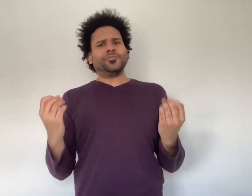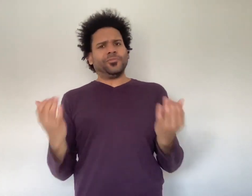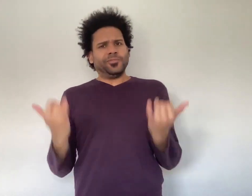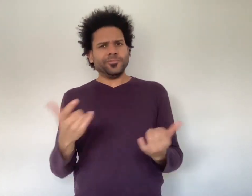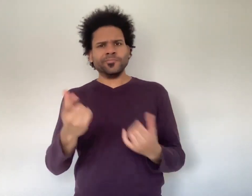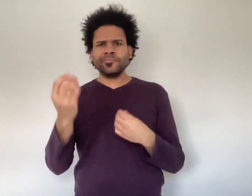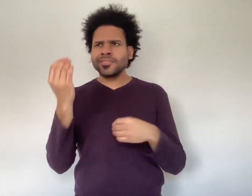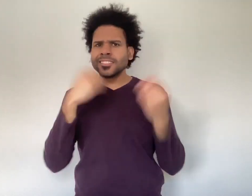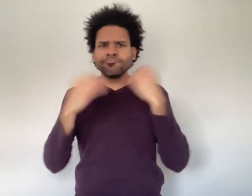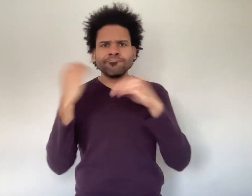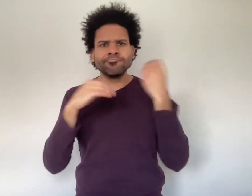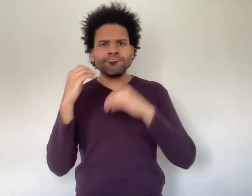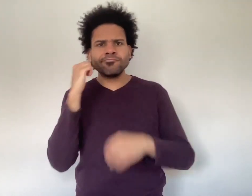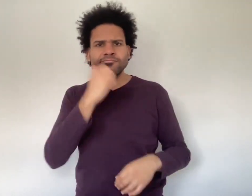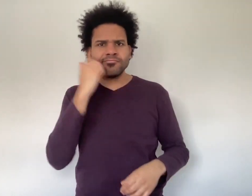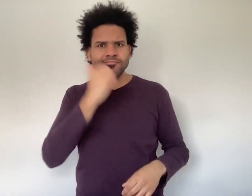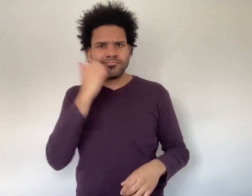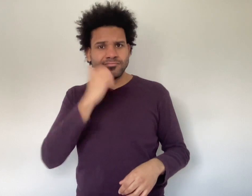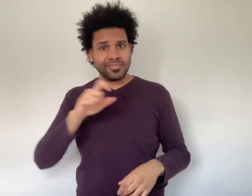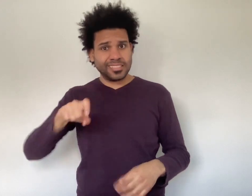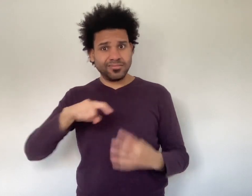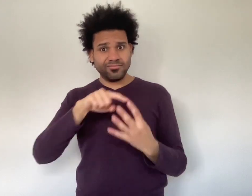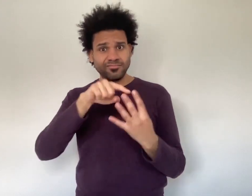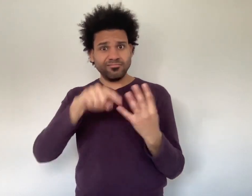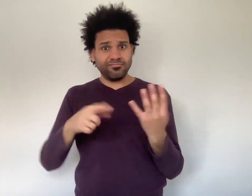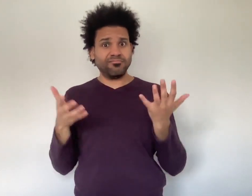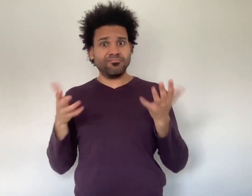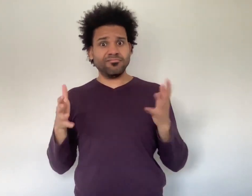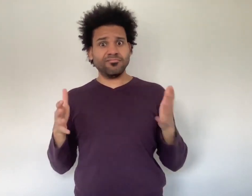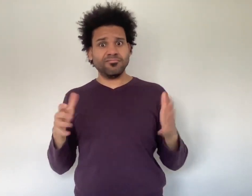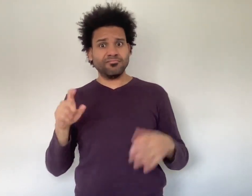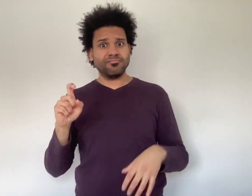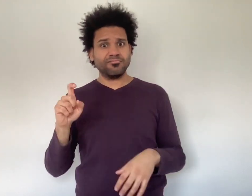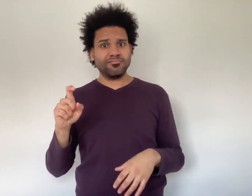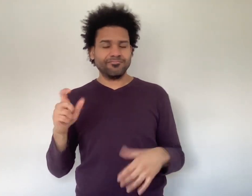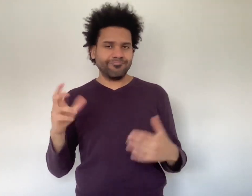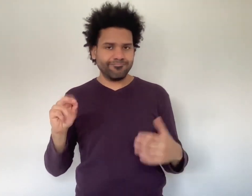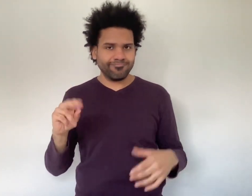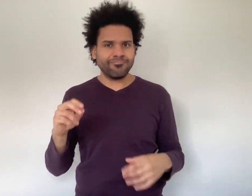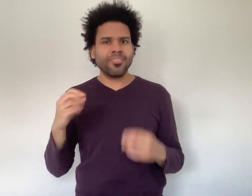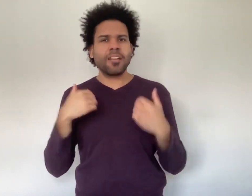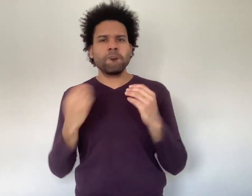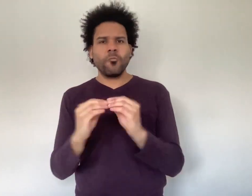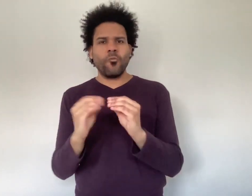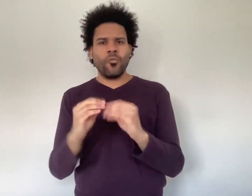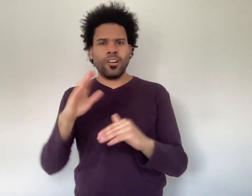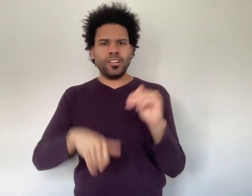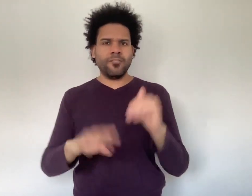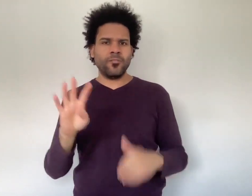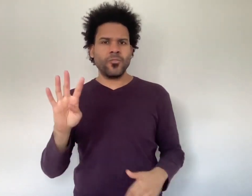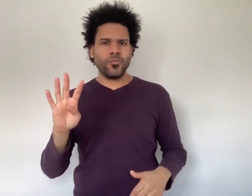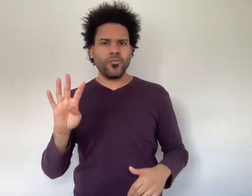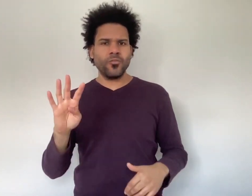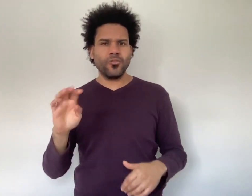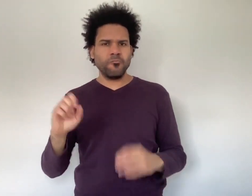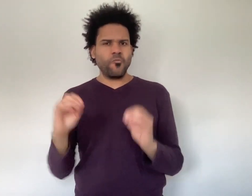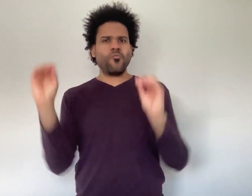On a daily basis, does your body only need 4 elements for food intake? No, there are more than 4 elements involved.